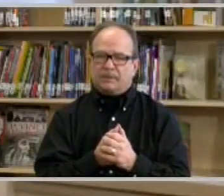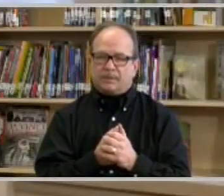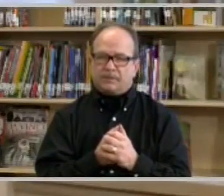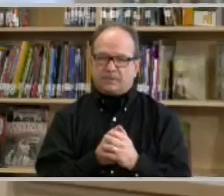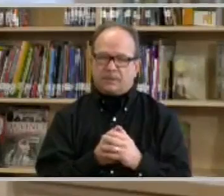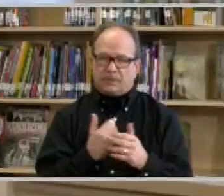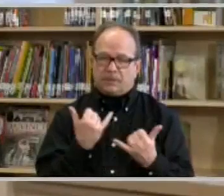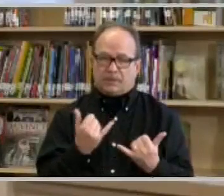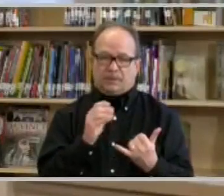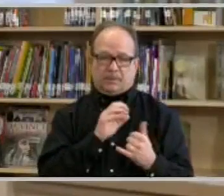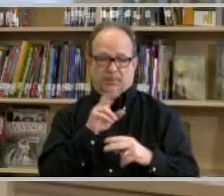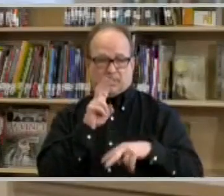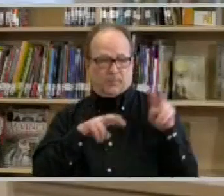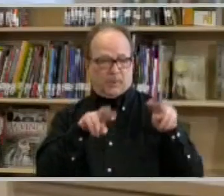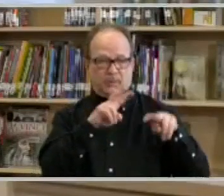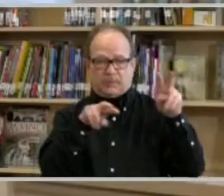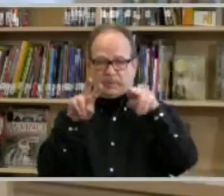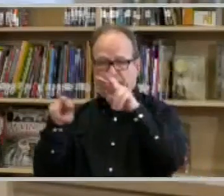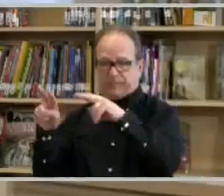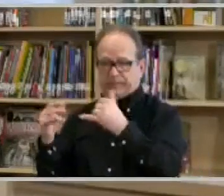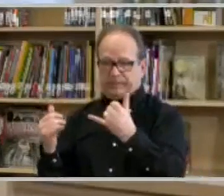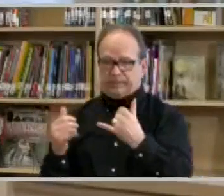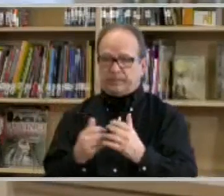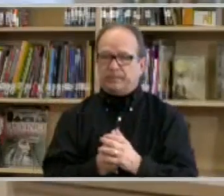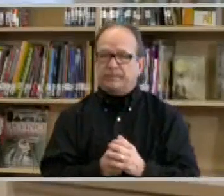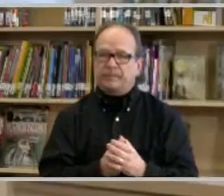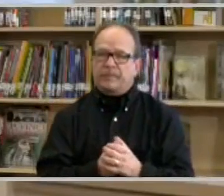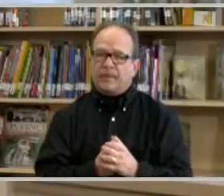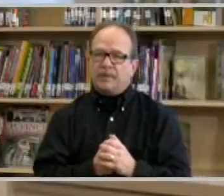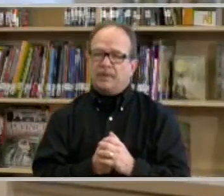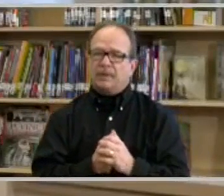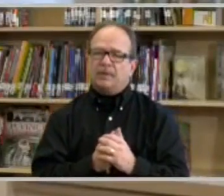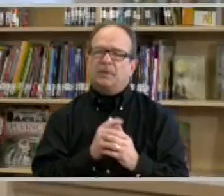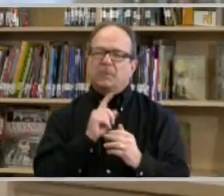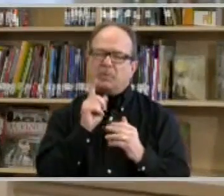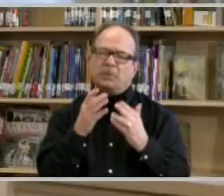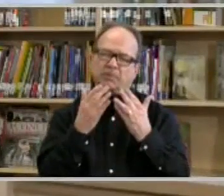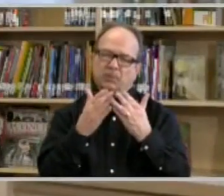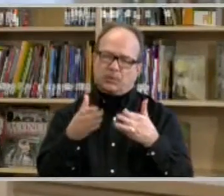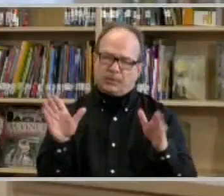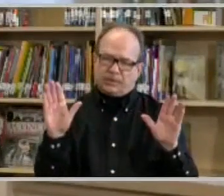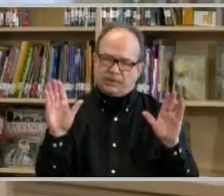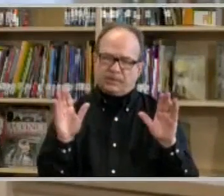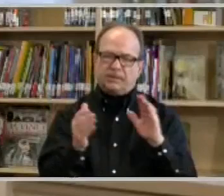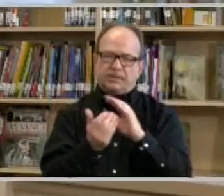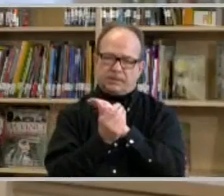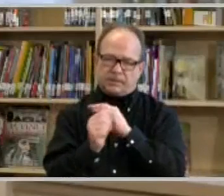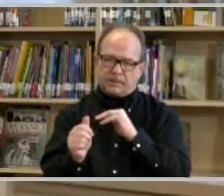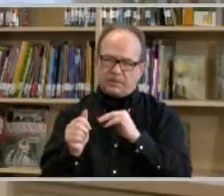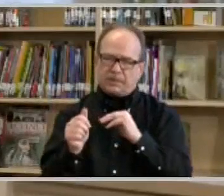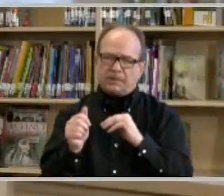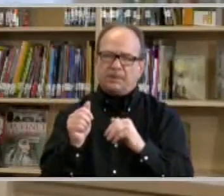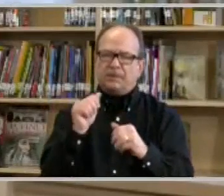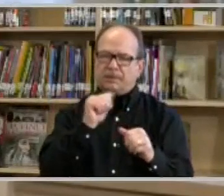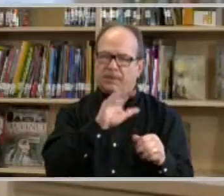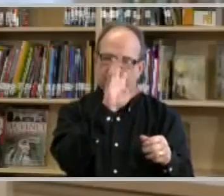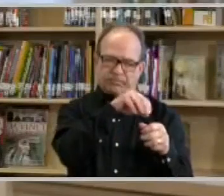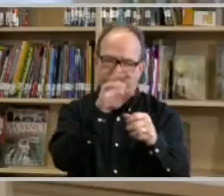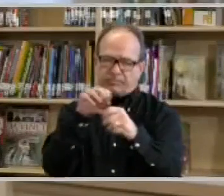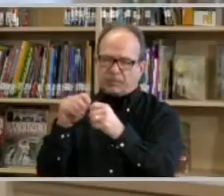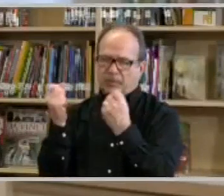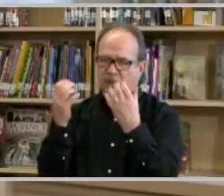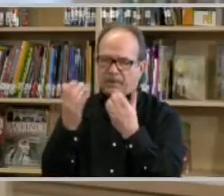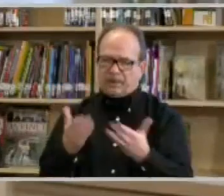AROUND POLICING OF COURSE IS A,